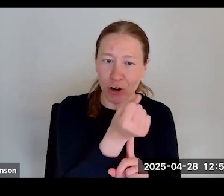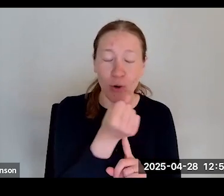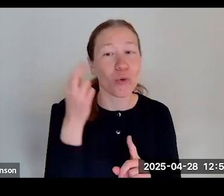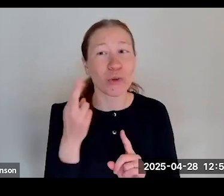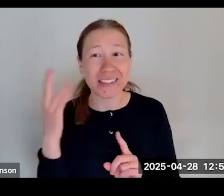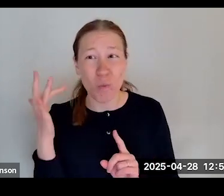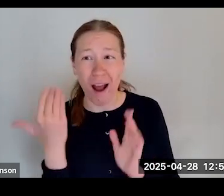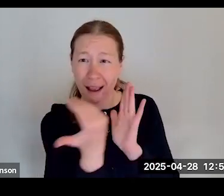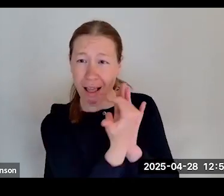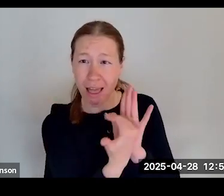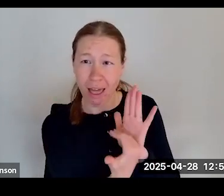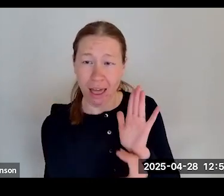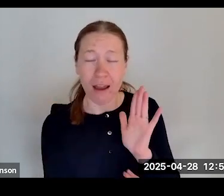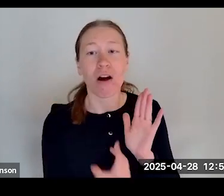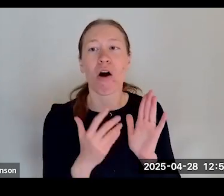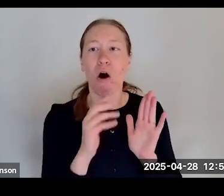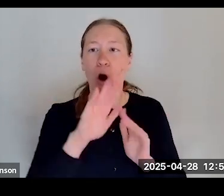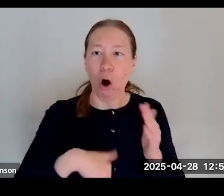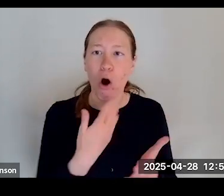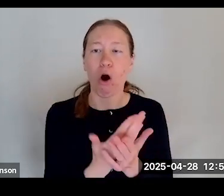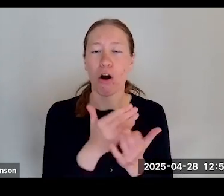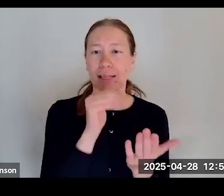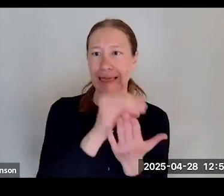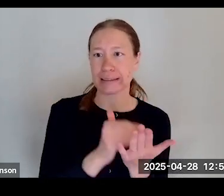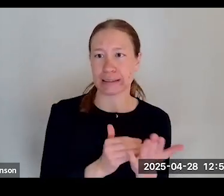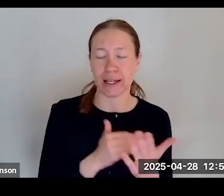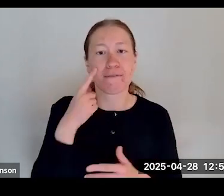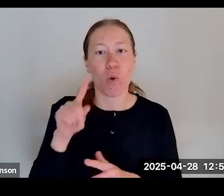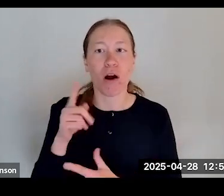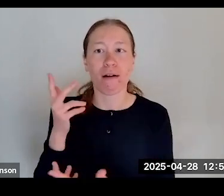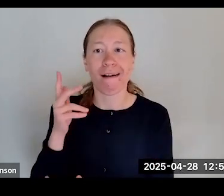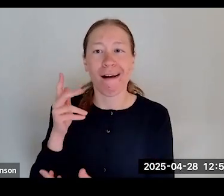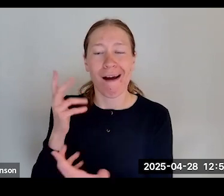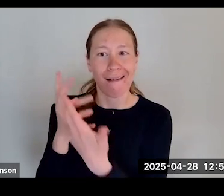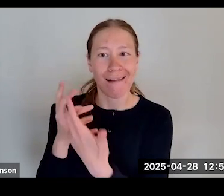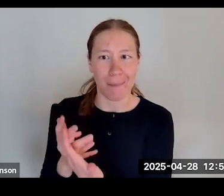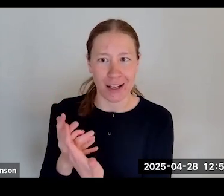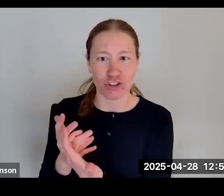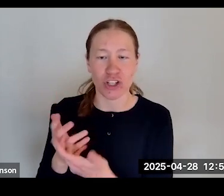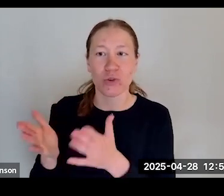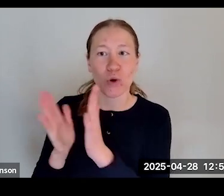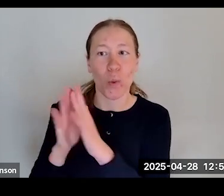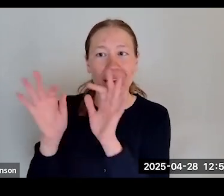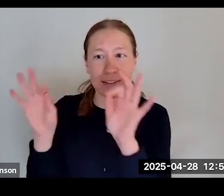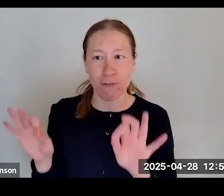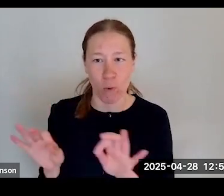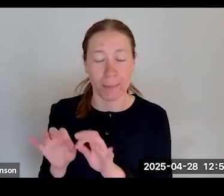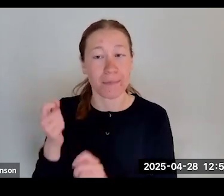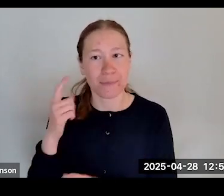that are listed on the accommodation medical request form, otherwise known as an AMRF. These are provided by our office